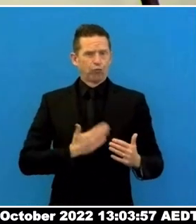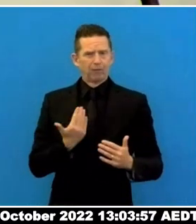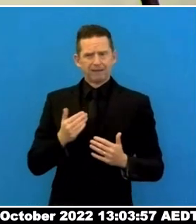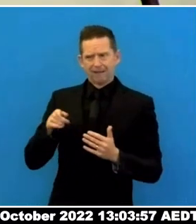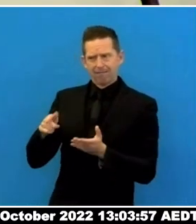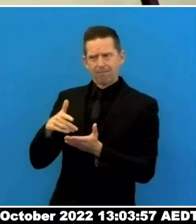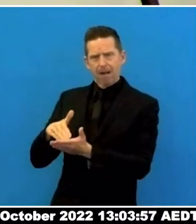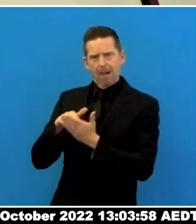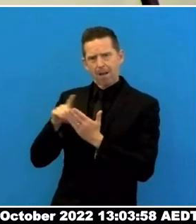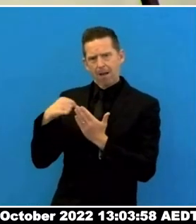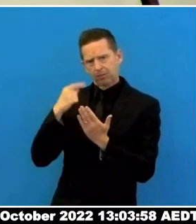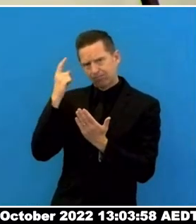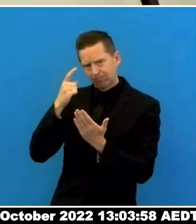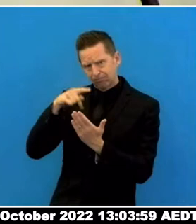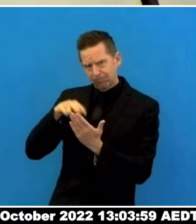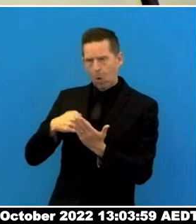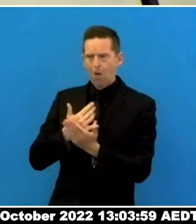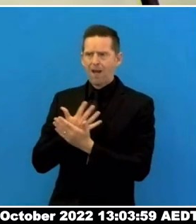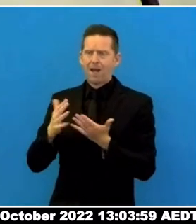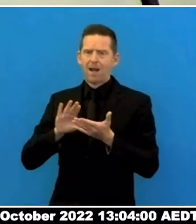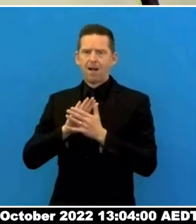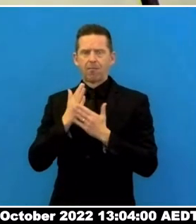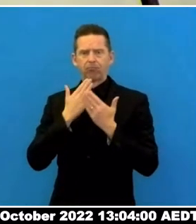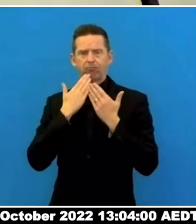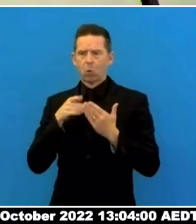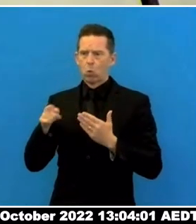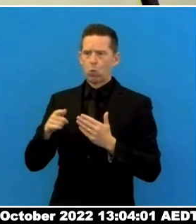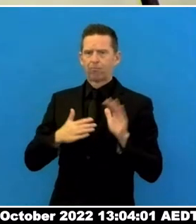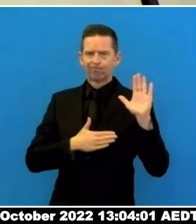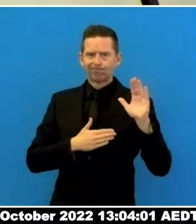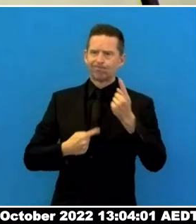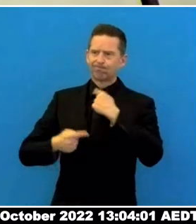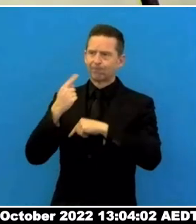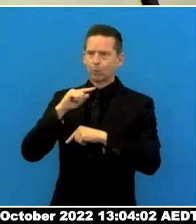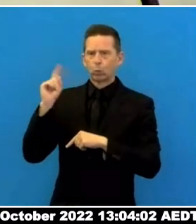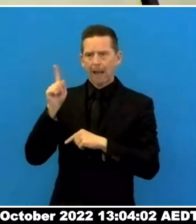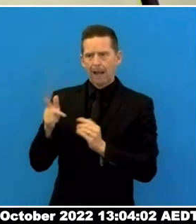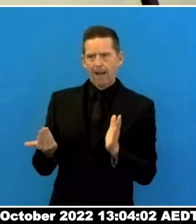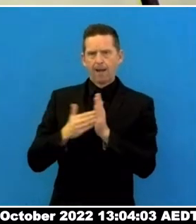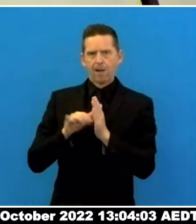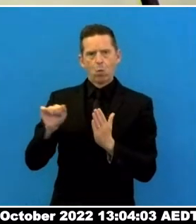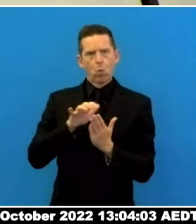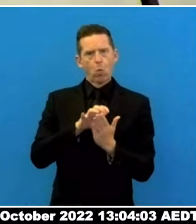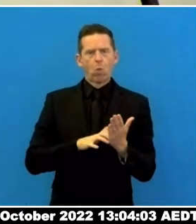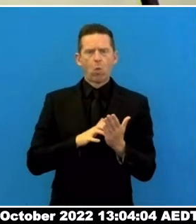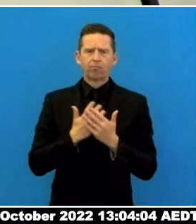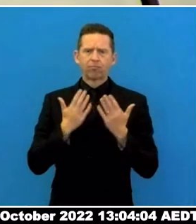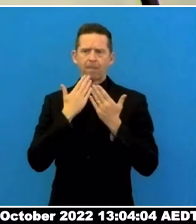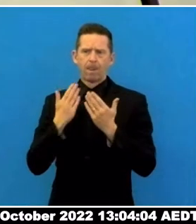and we very much appreciate the oral evidence you have given today to supplement it. So, thank very much for your assistance.